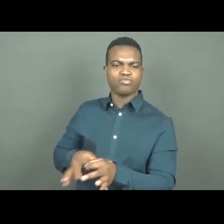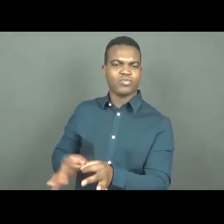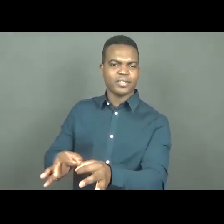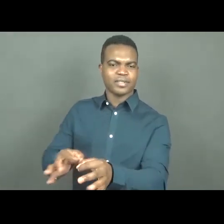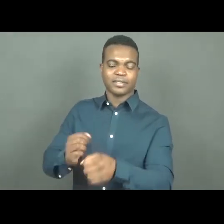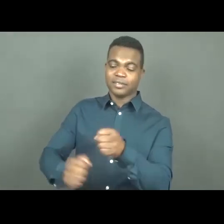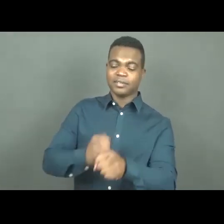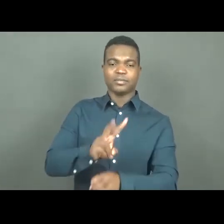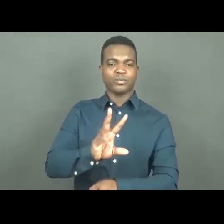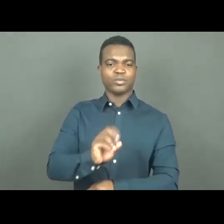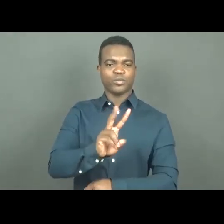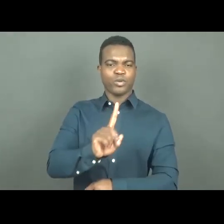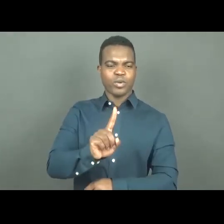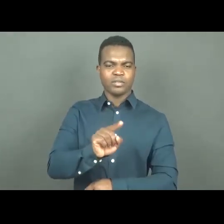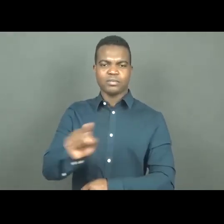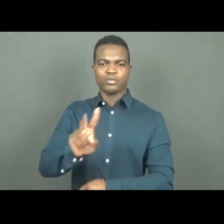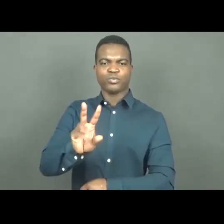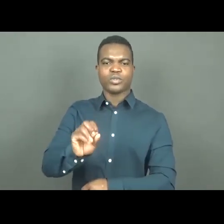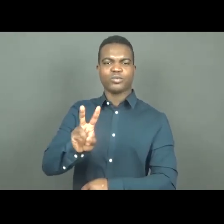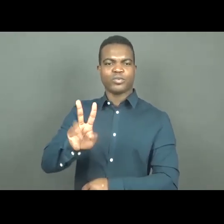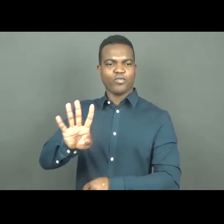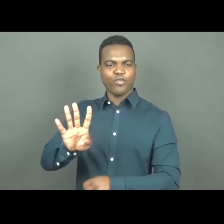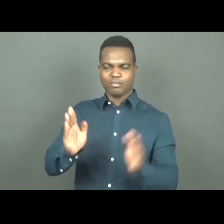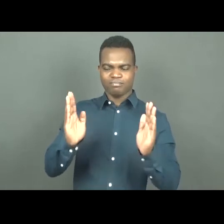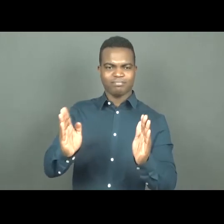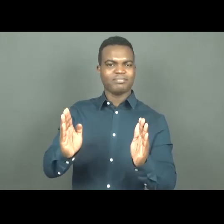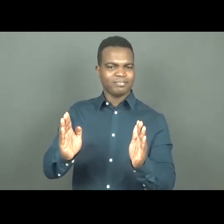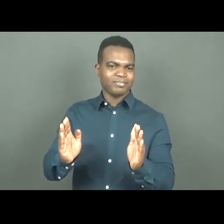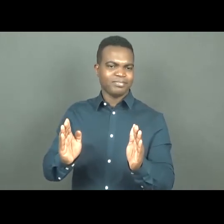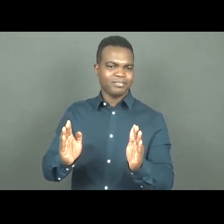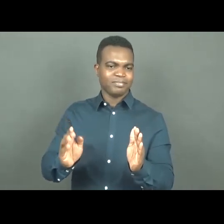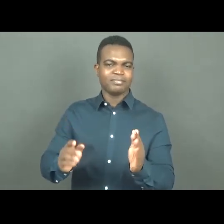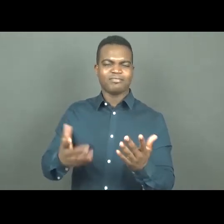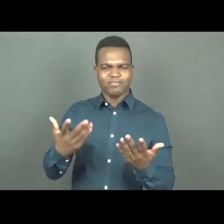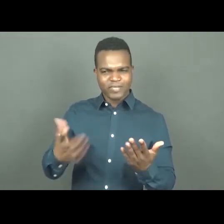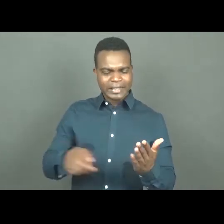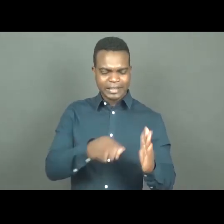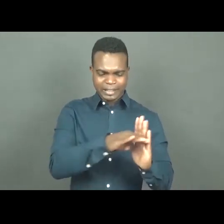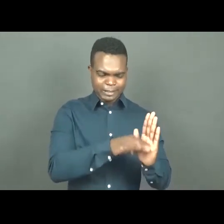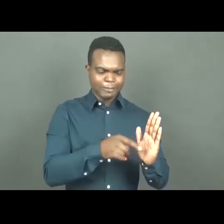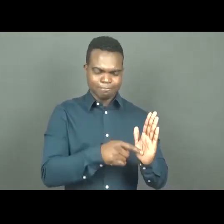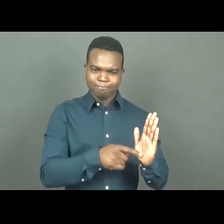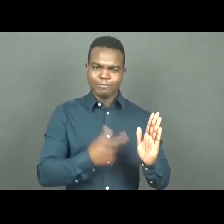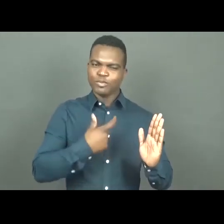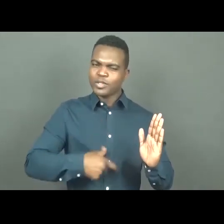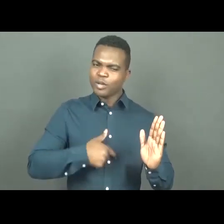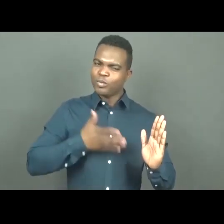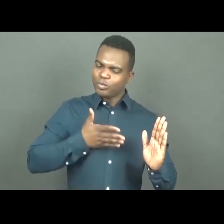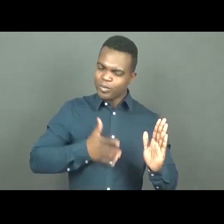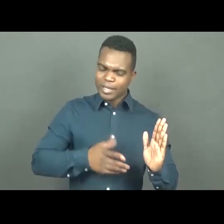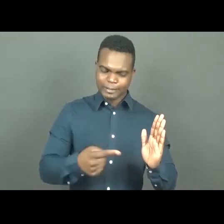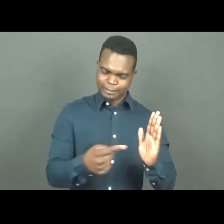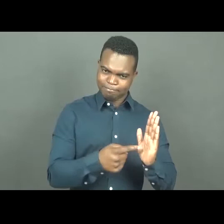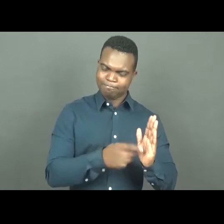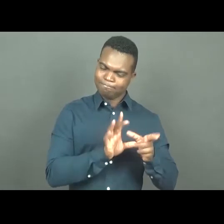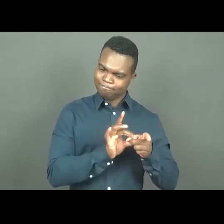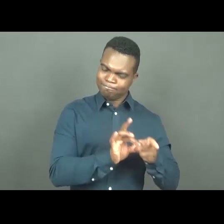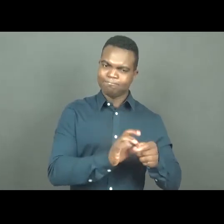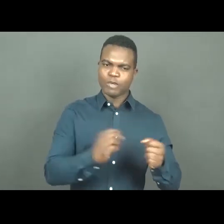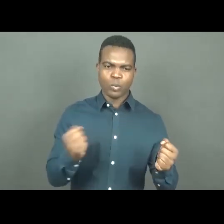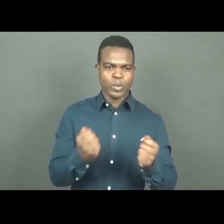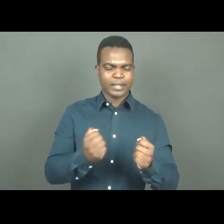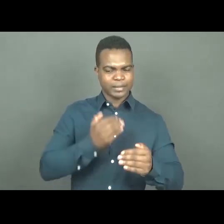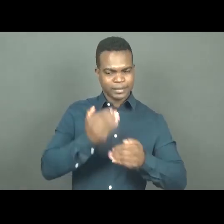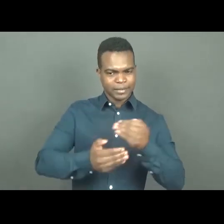the upcoming World Data Forum in Bern from 3rd to 6th October. Bringing together the two communities